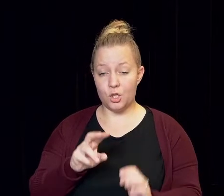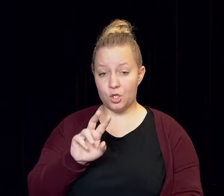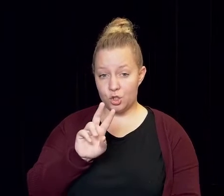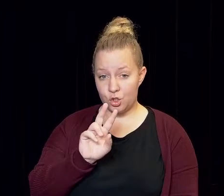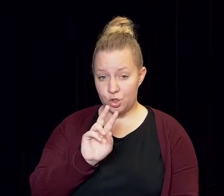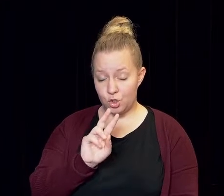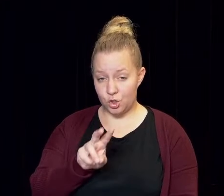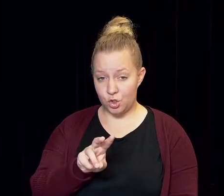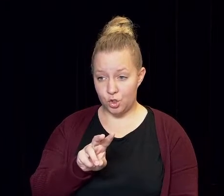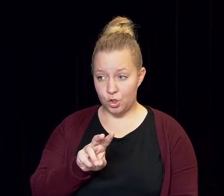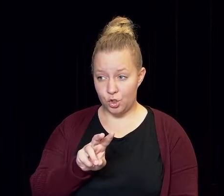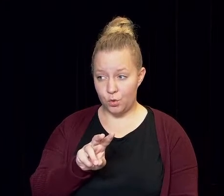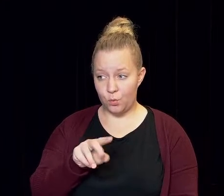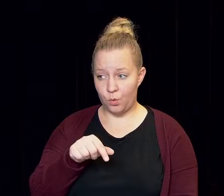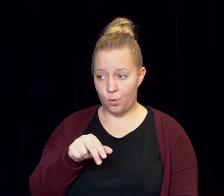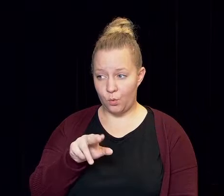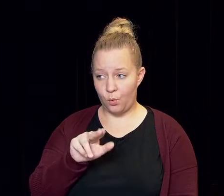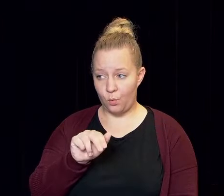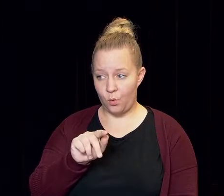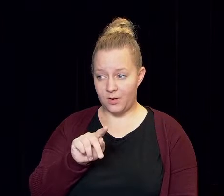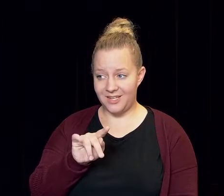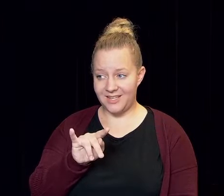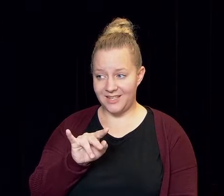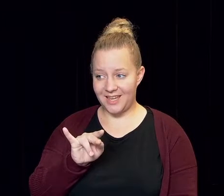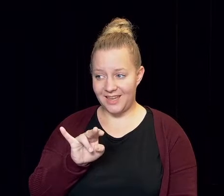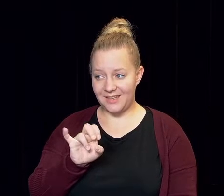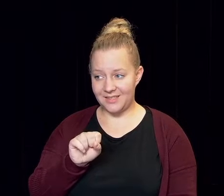quantities